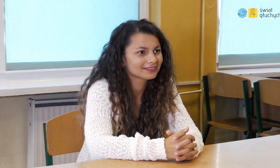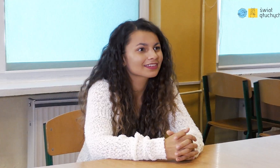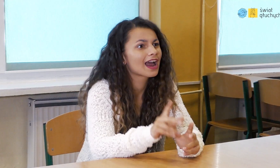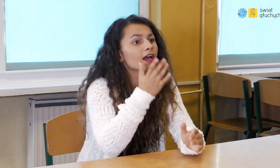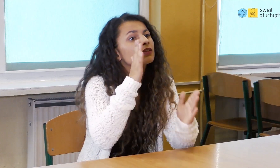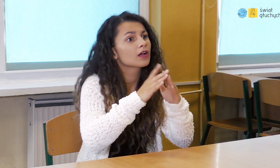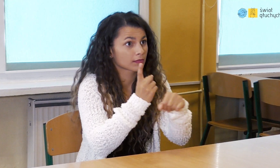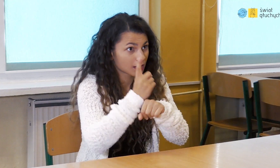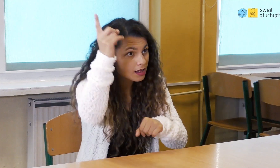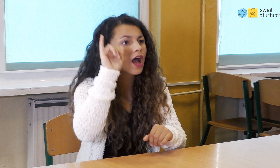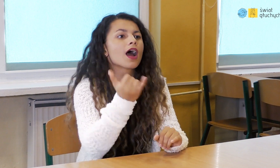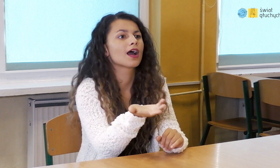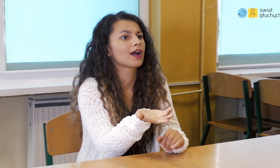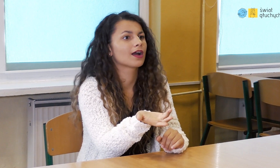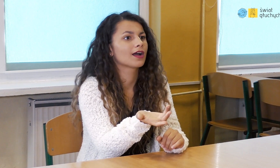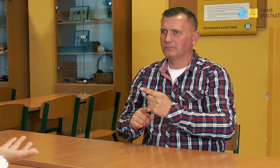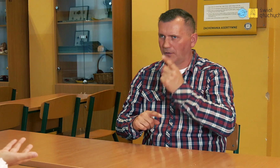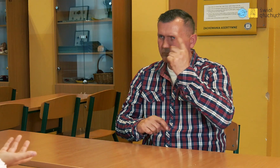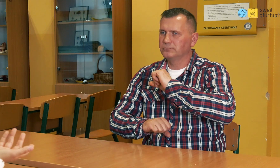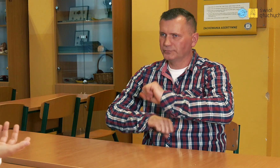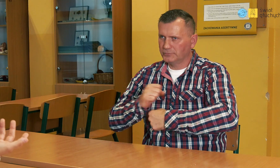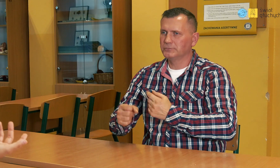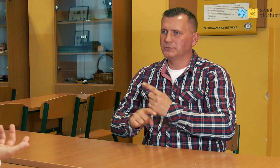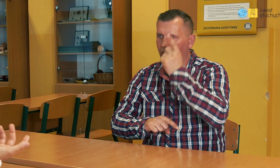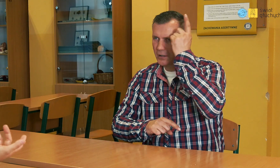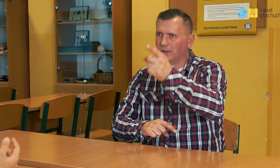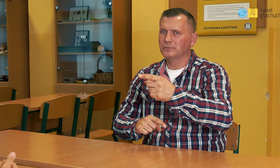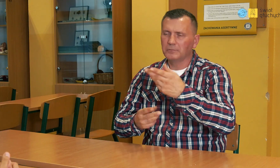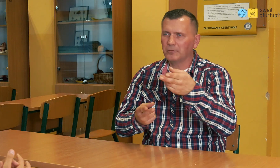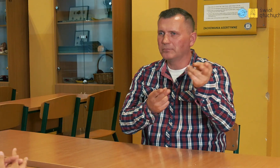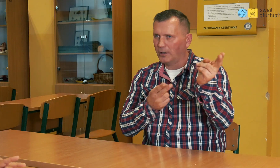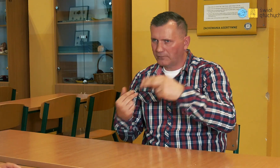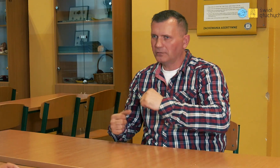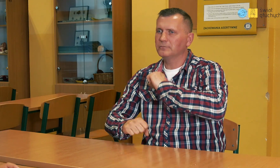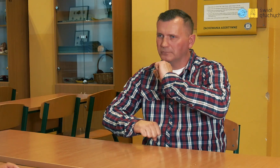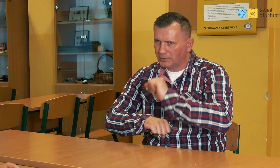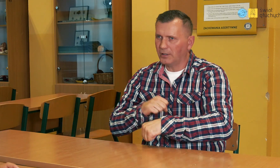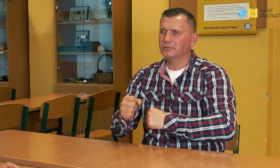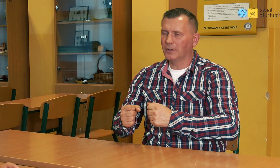And what if they lived far away? We still went, even when it was far.